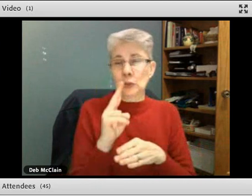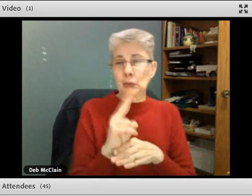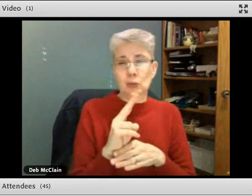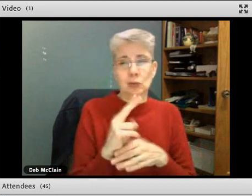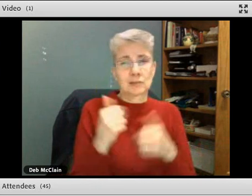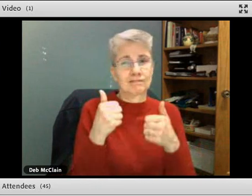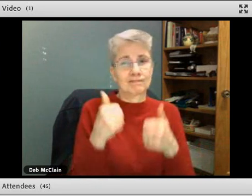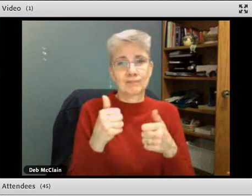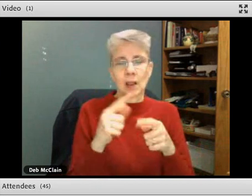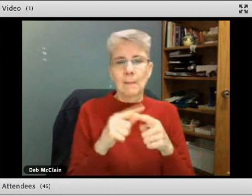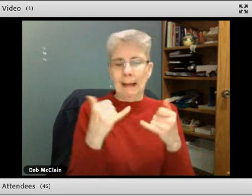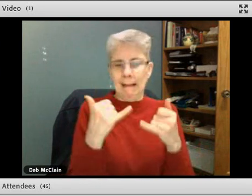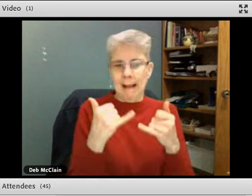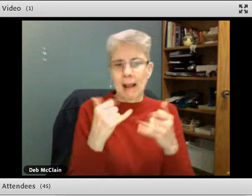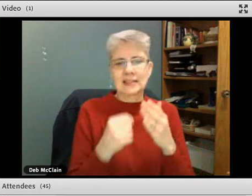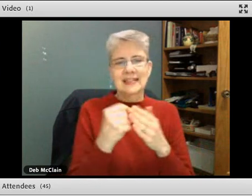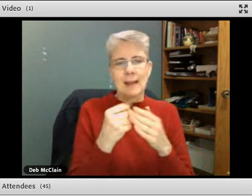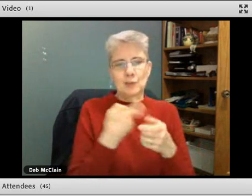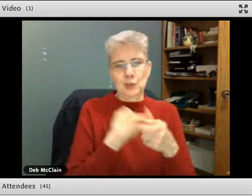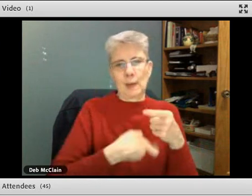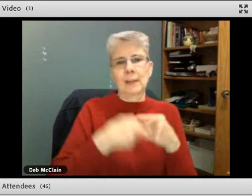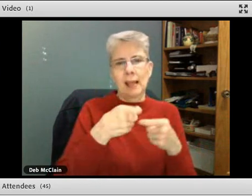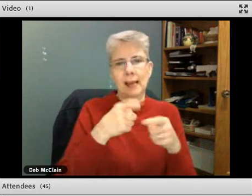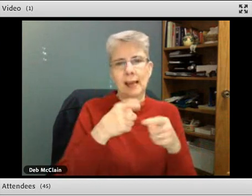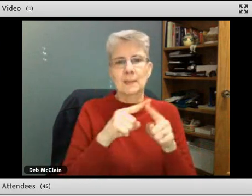but it still has some amazing features.